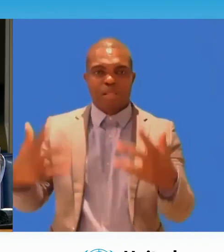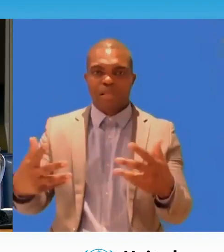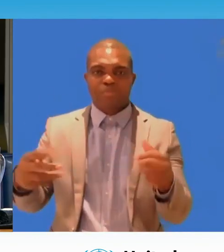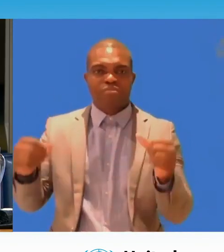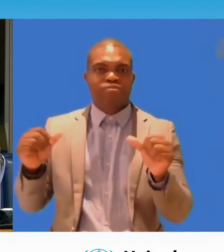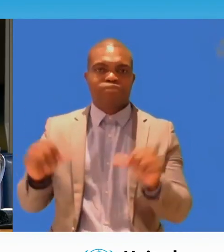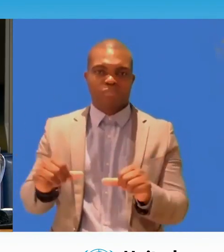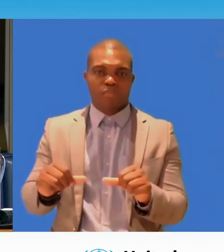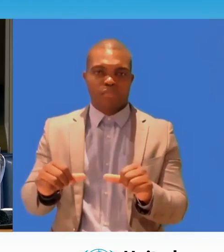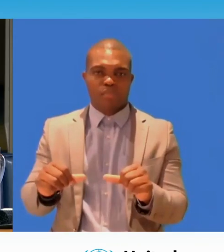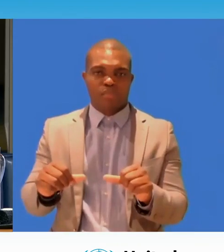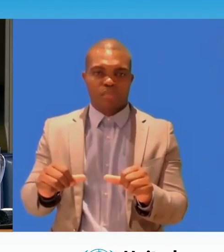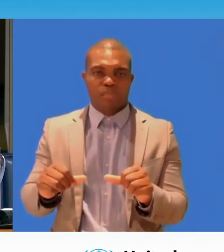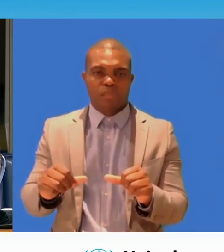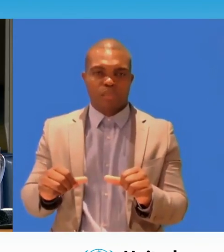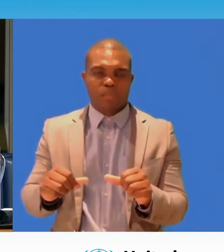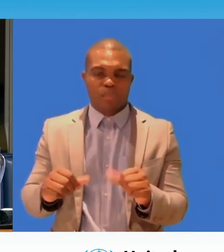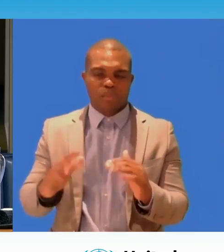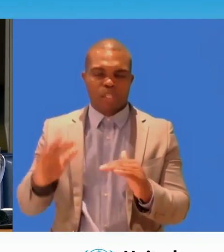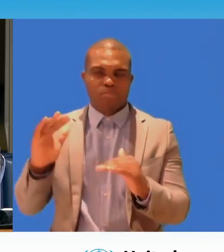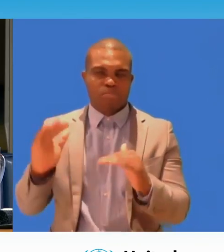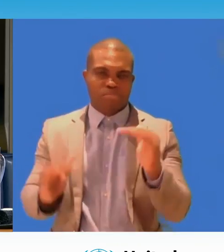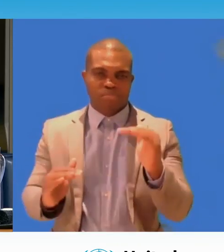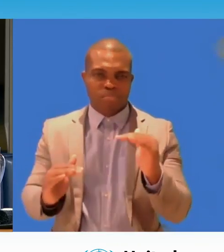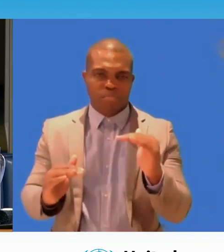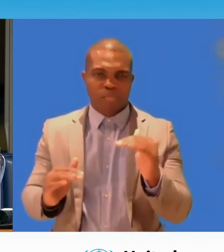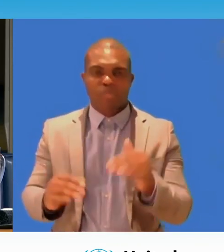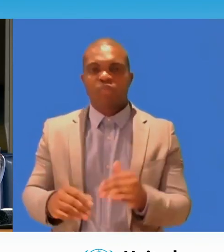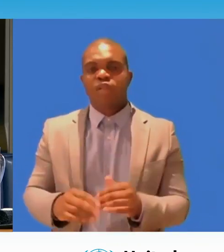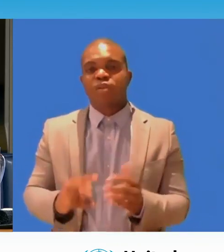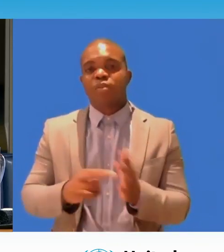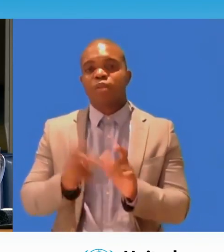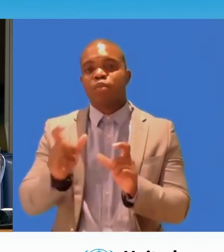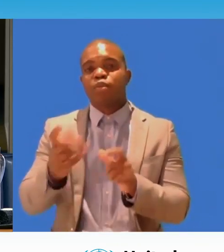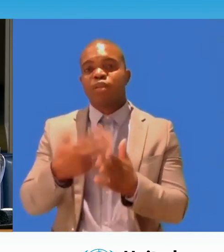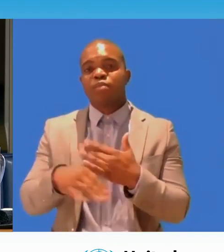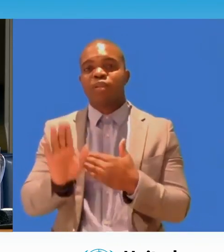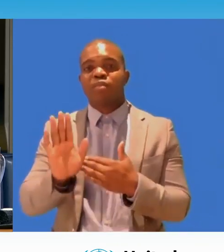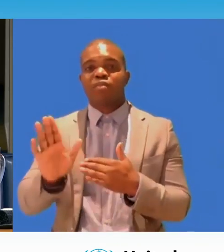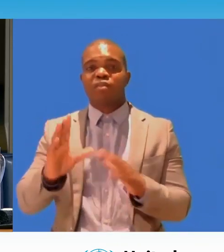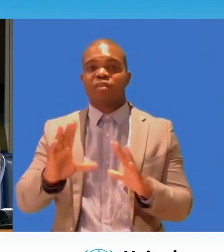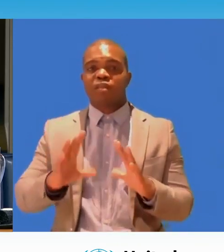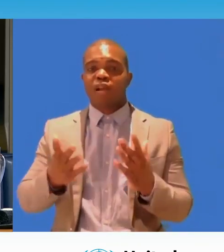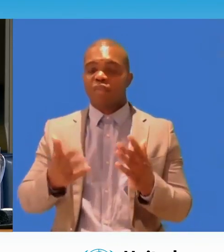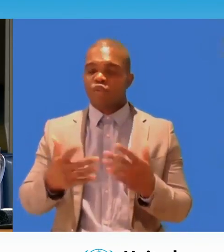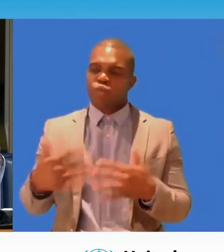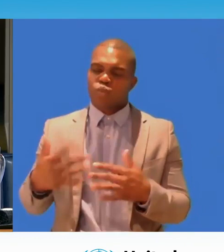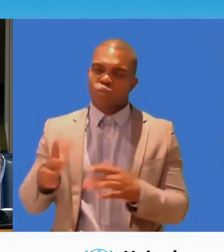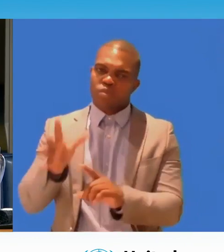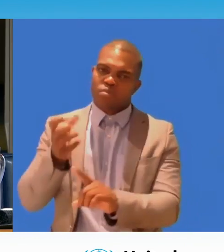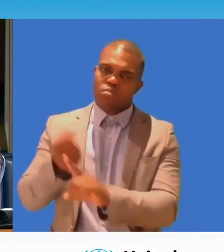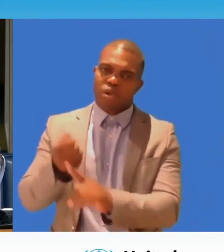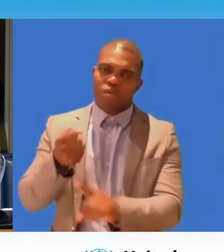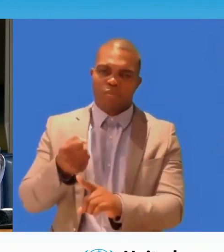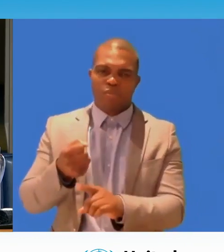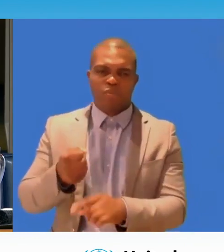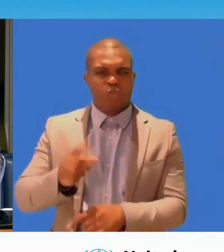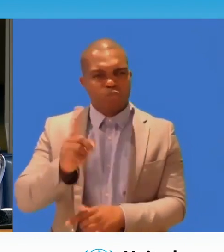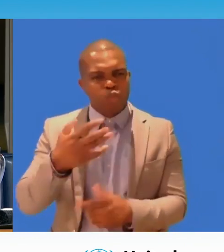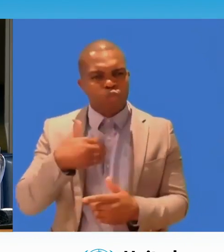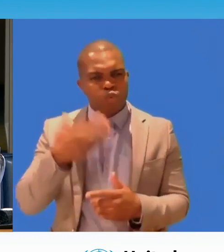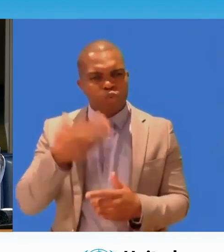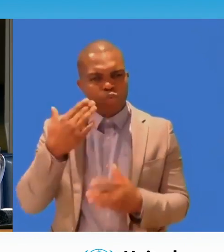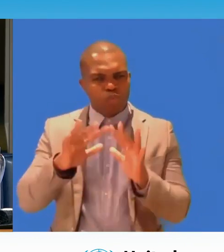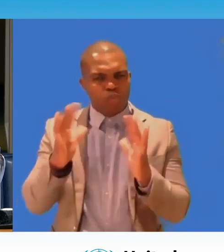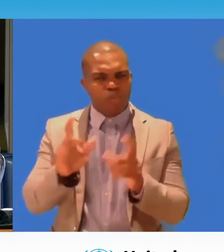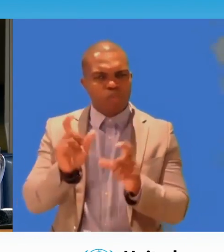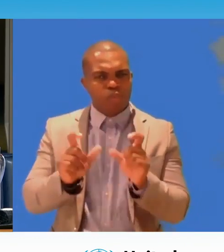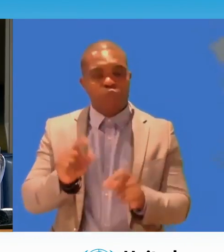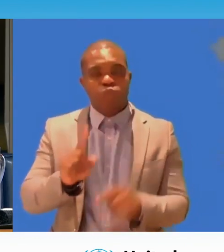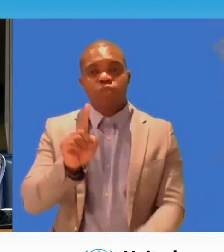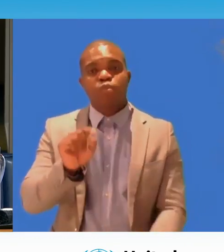community of 1.3 billion citizens yet regret regrettably the the exclusion of the needs